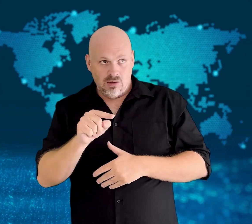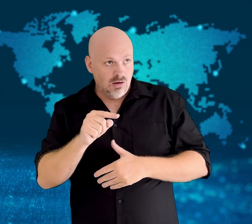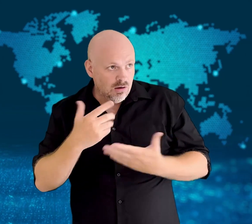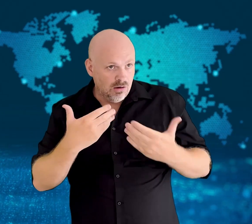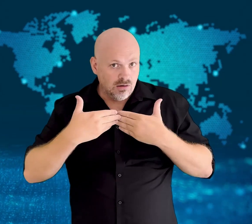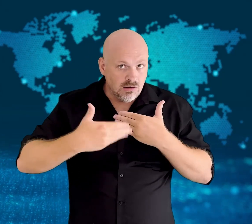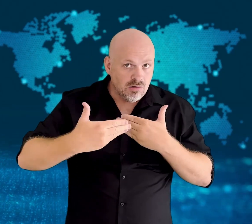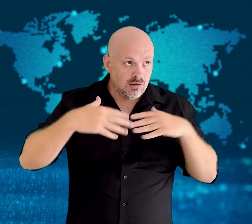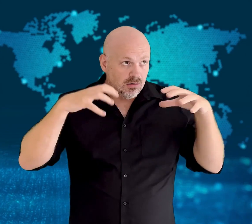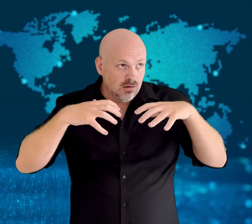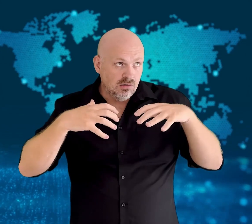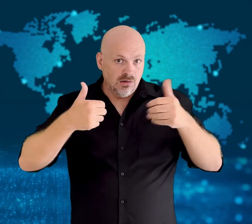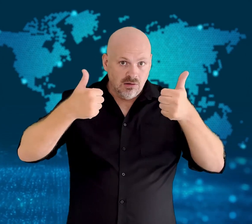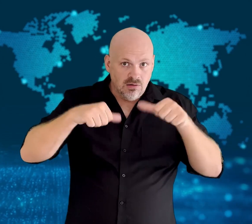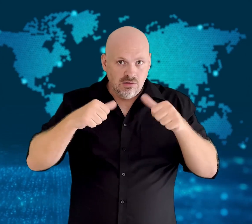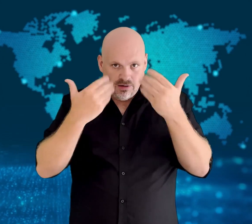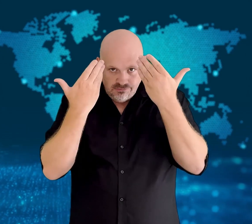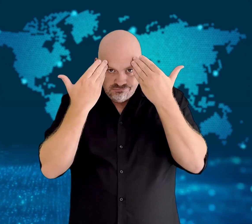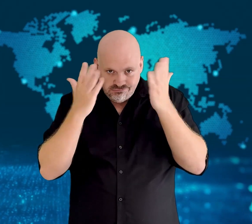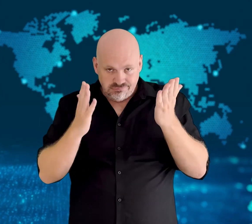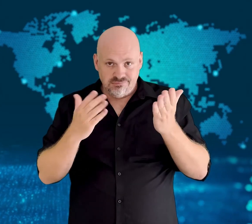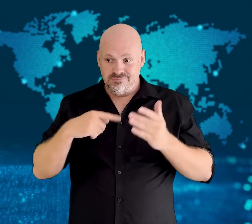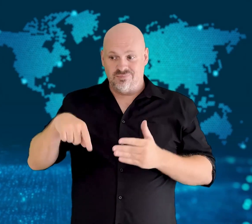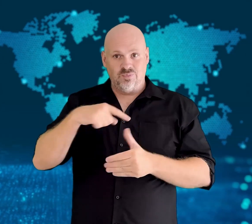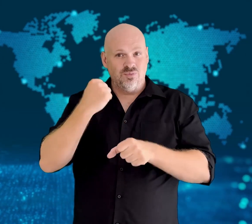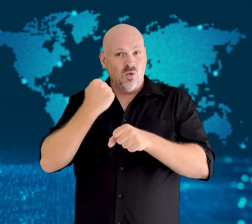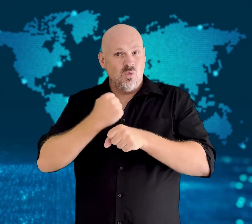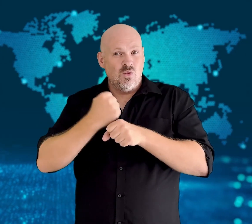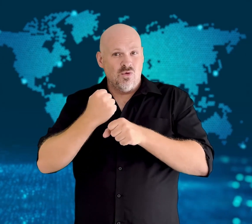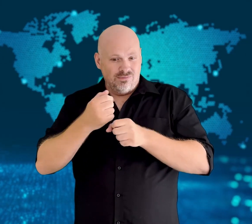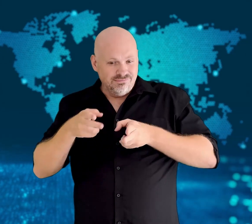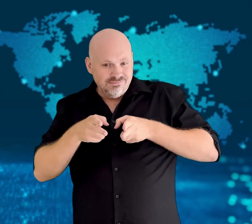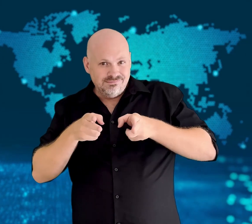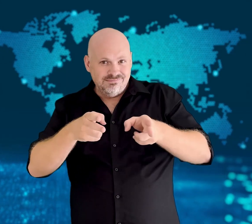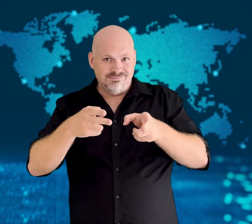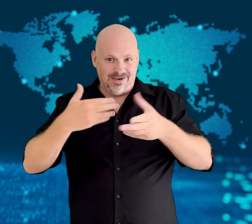It has made it hard for the Panama Canal Authority